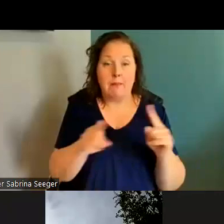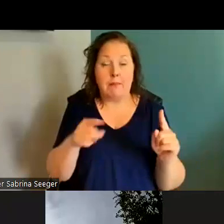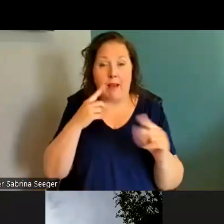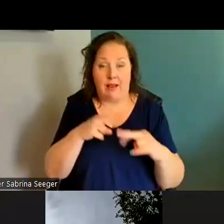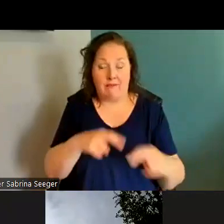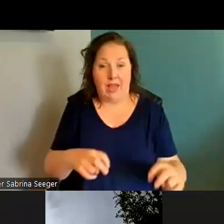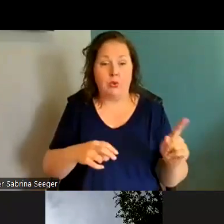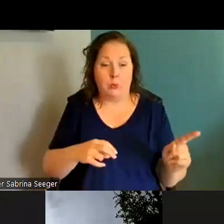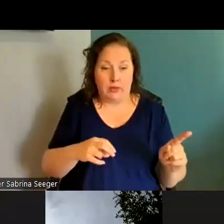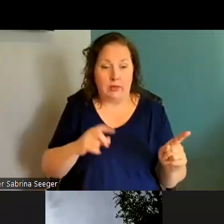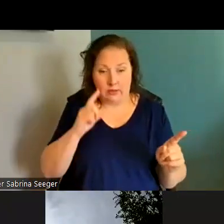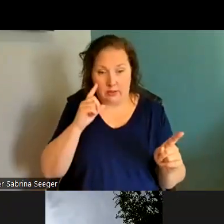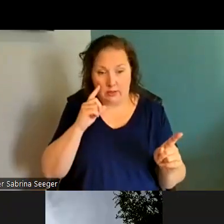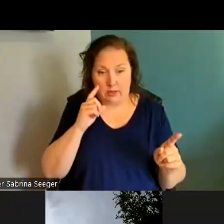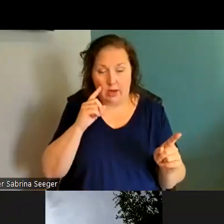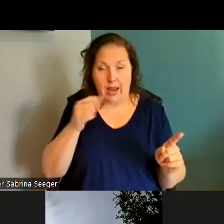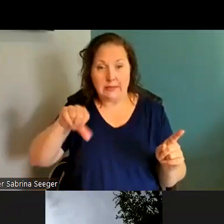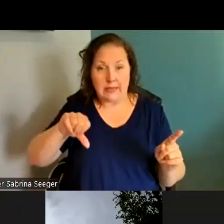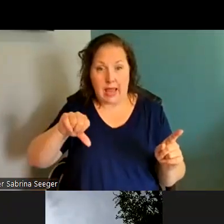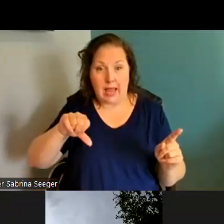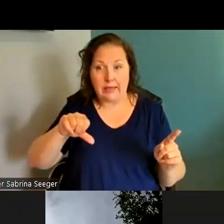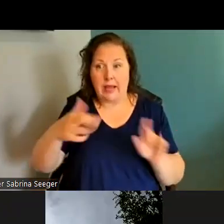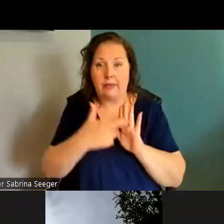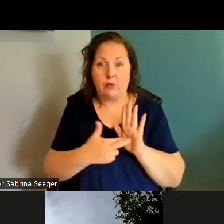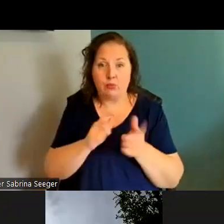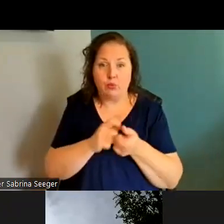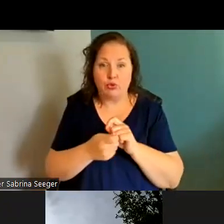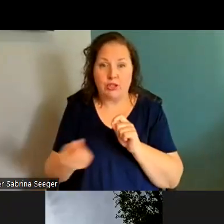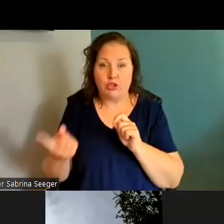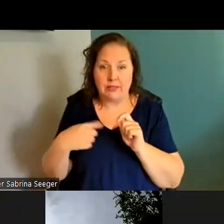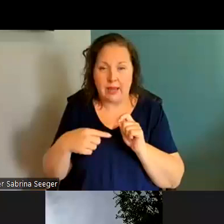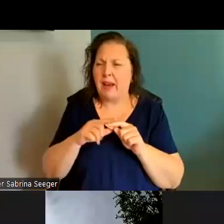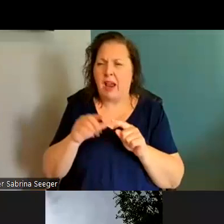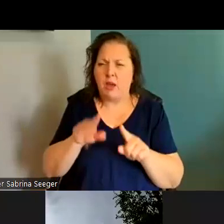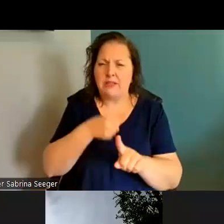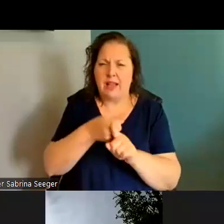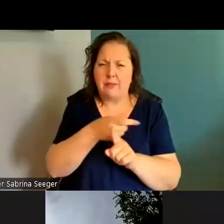and they were denied now the rule change has come in. How does that impact those that were denied?